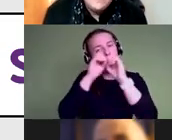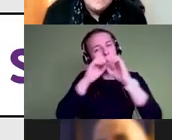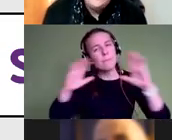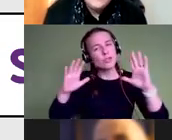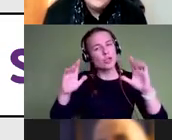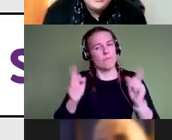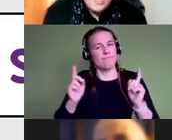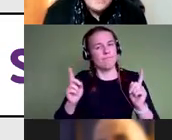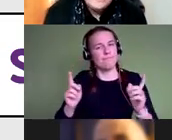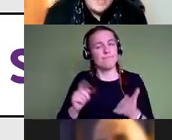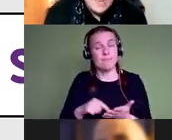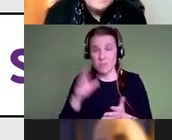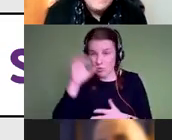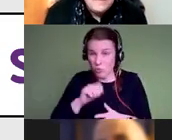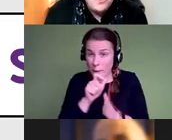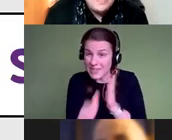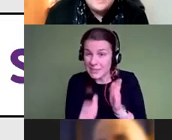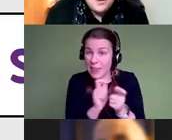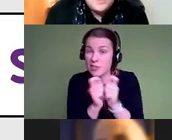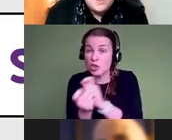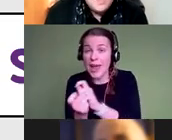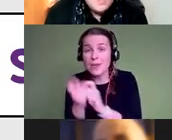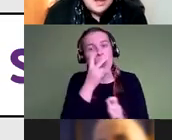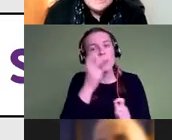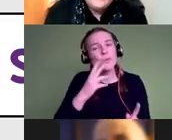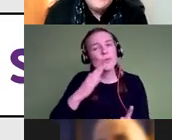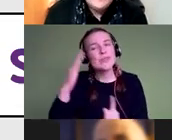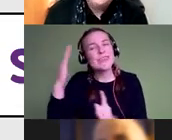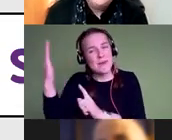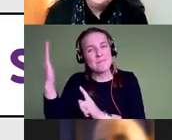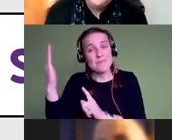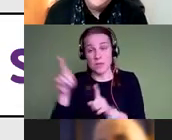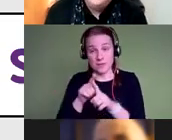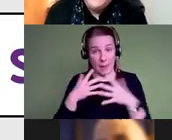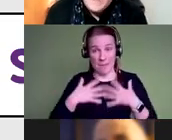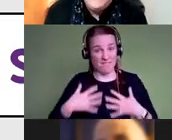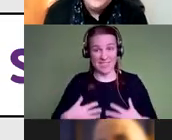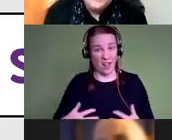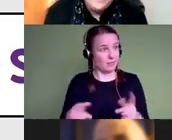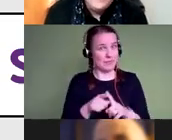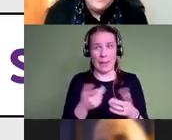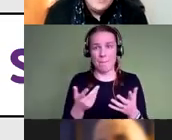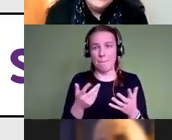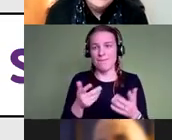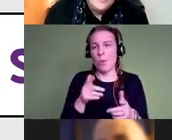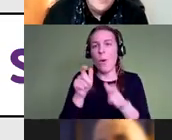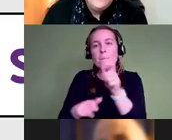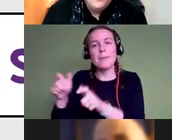their limbs and body are relation to the environment around them. And they visually impaired, or blind? The more questions the